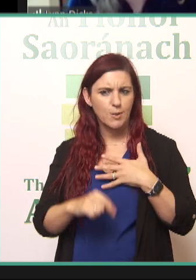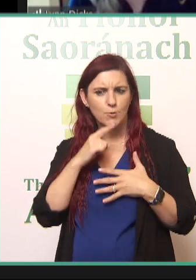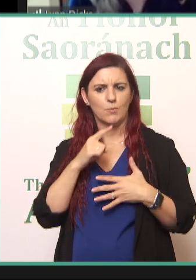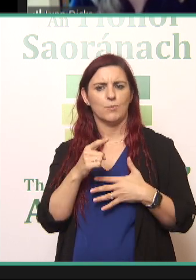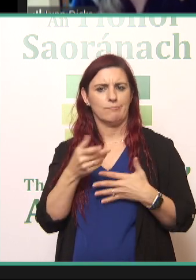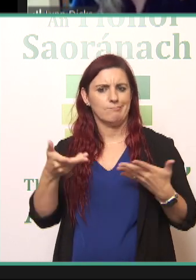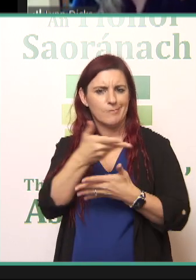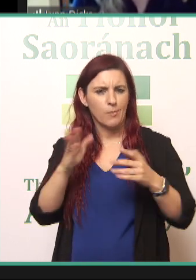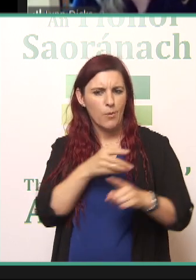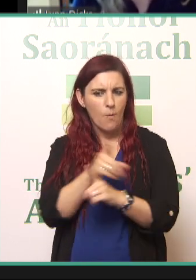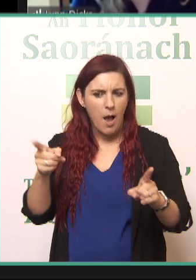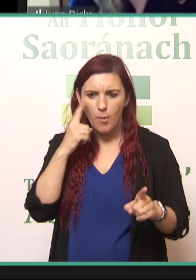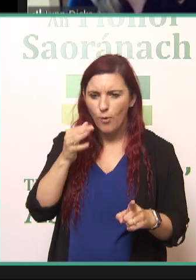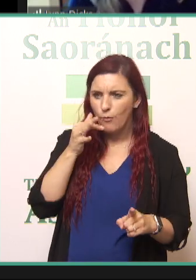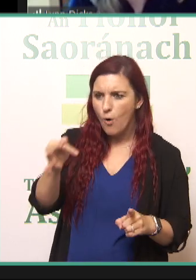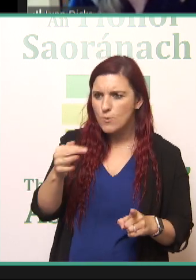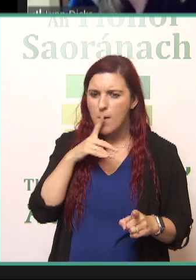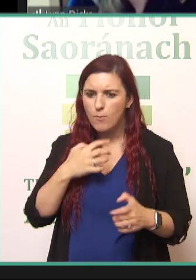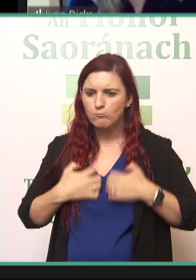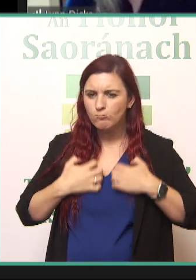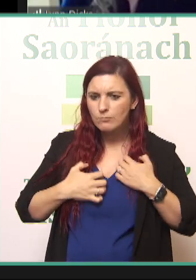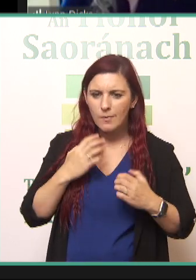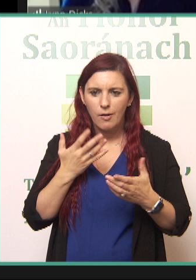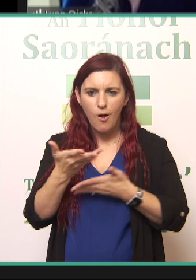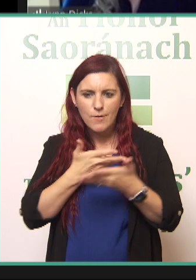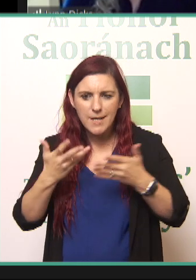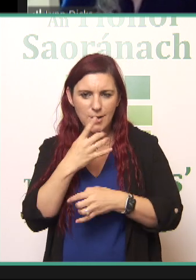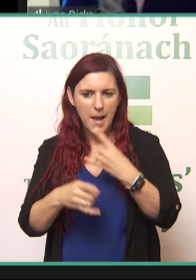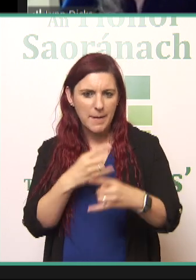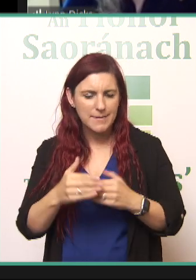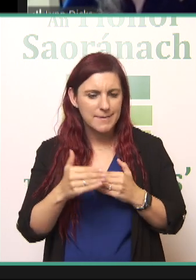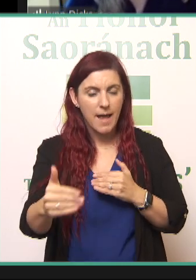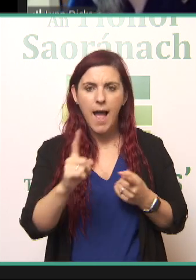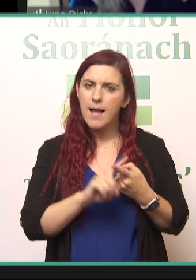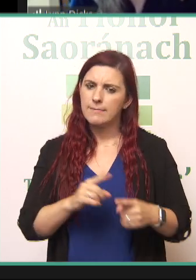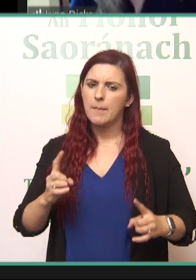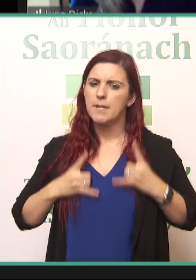forward to hearing how the conversations pan out um and I'm also delighted to be to be able